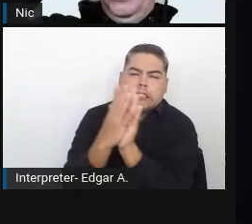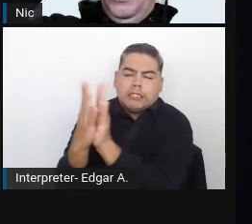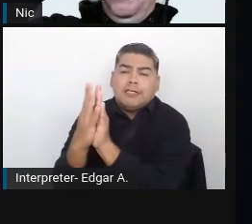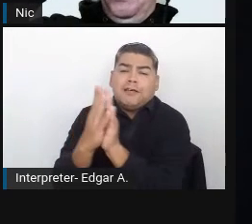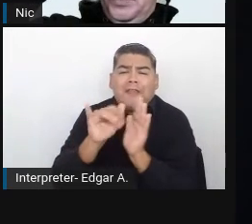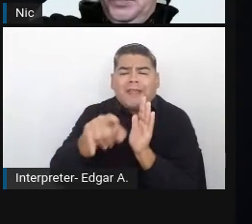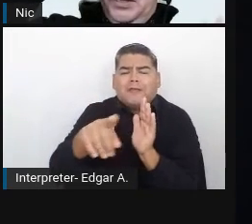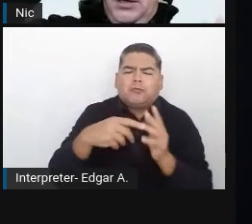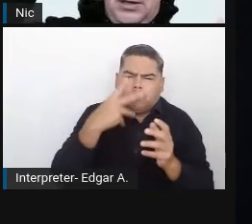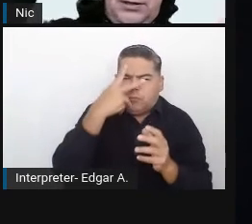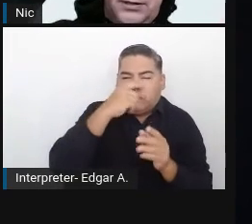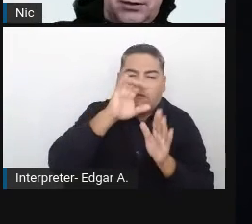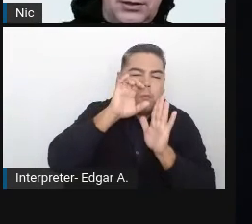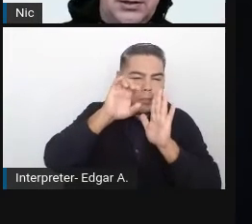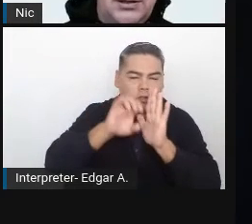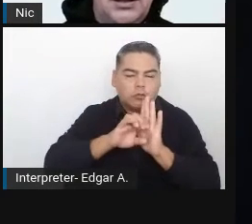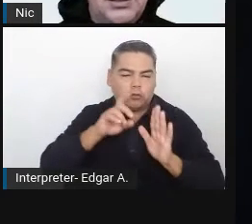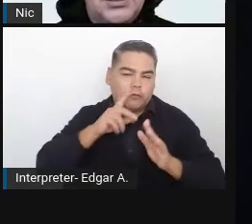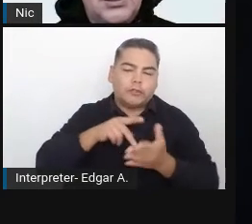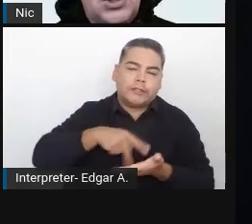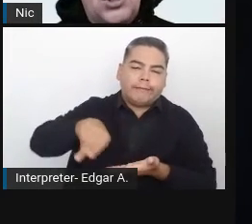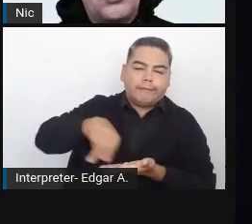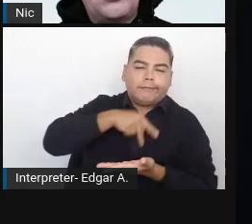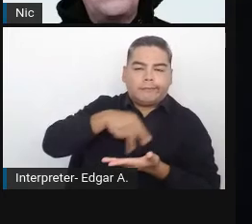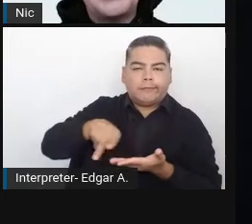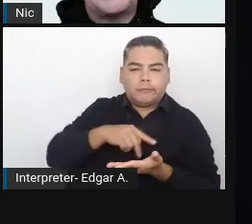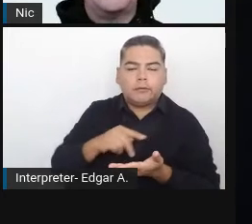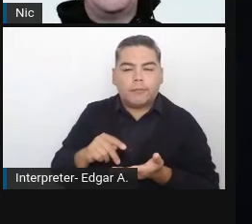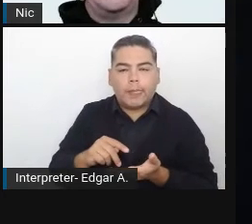Anyway, culture of accessibility.